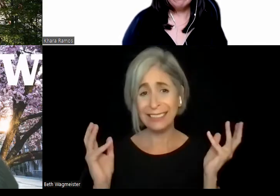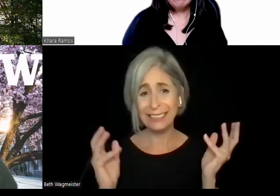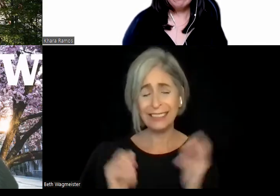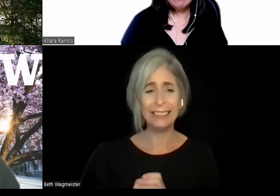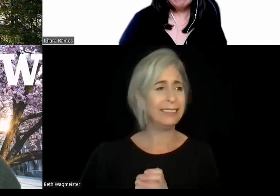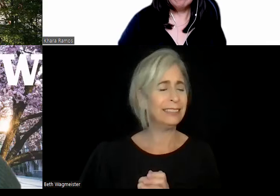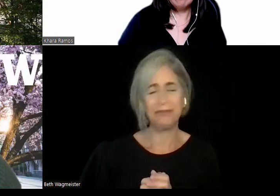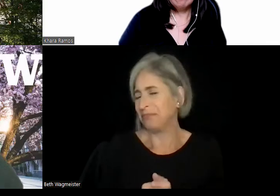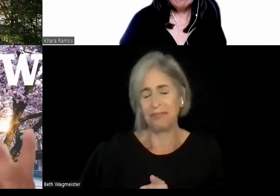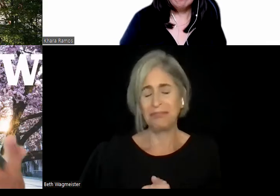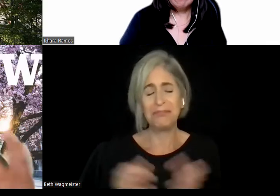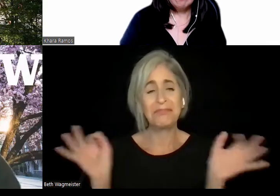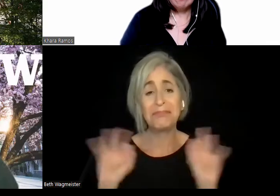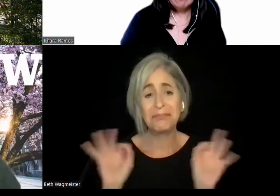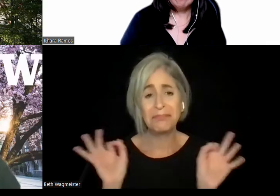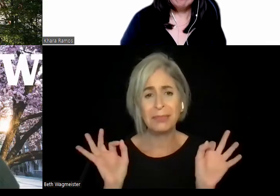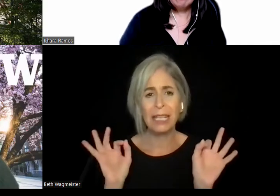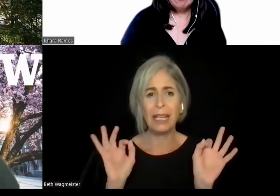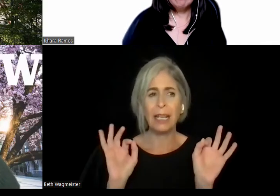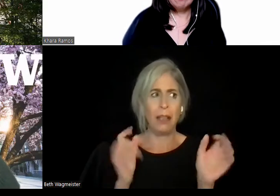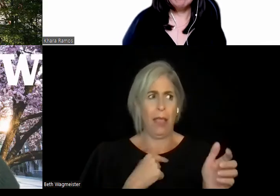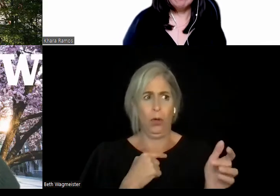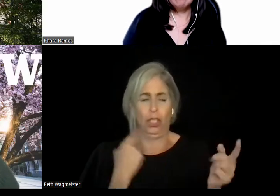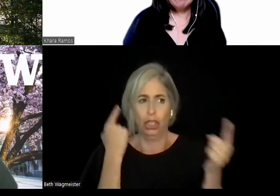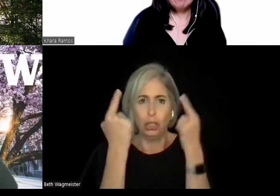room to the next room and she could use the big